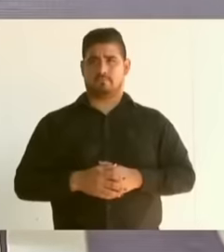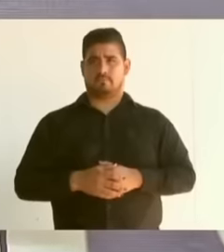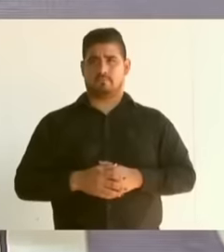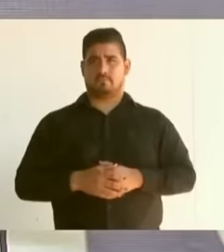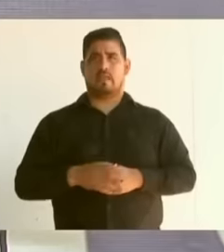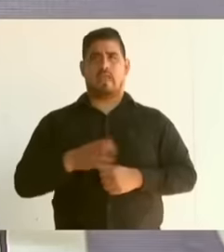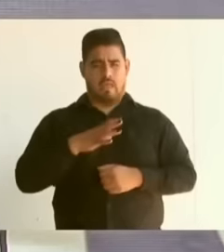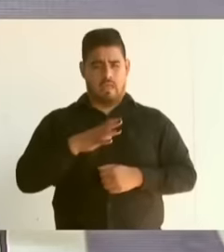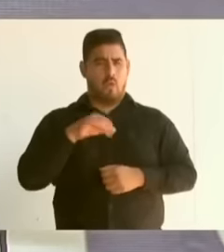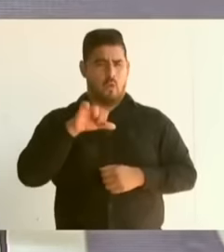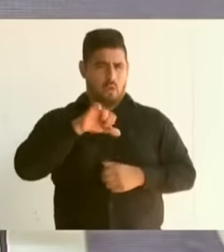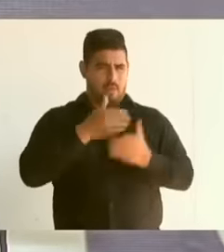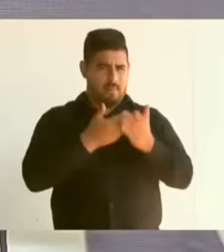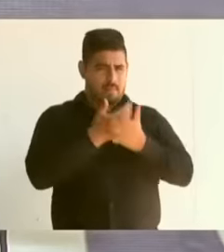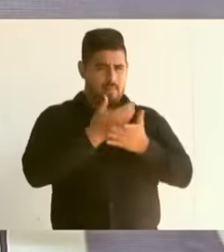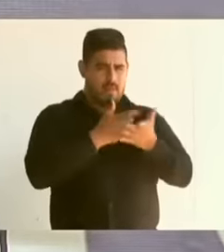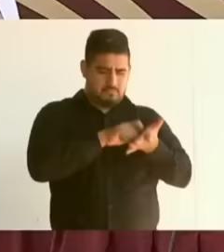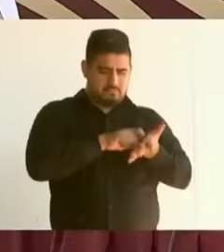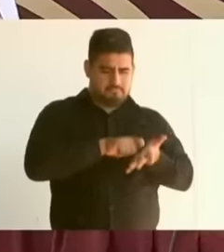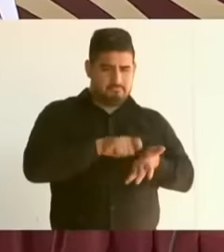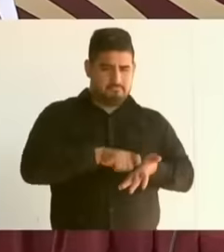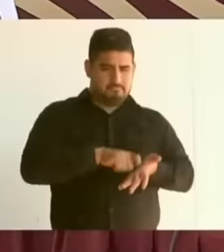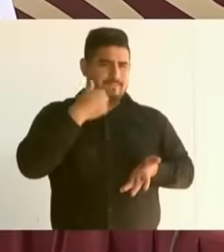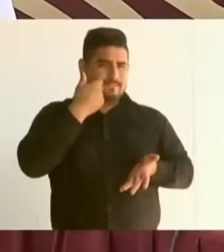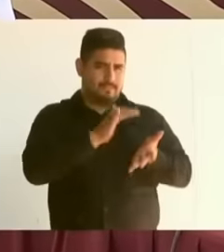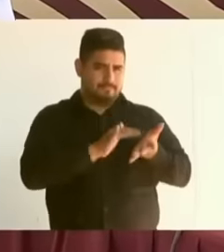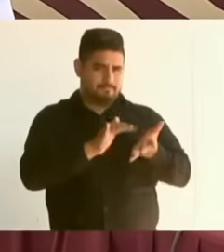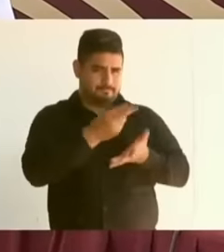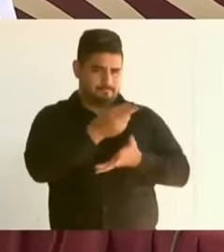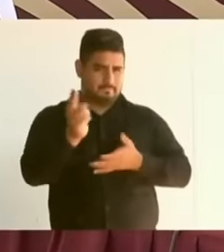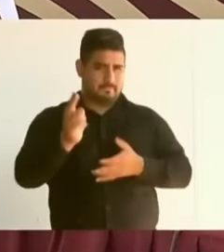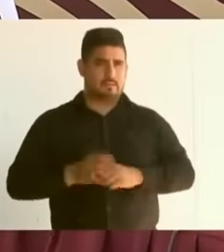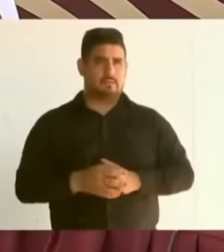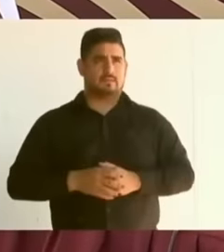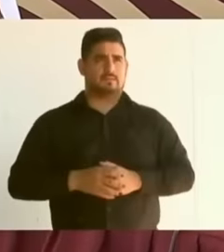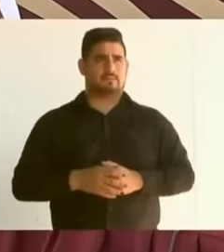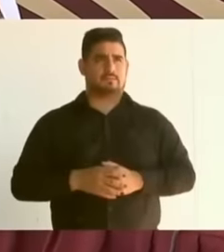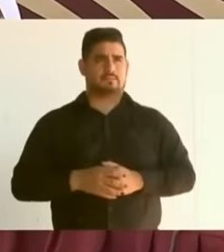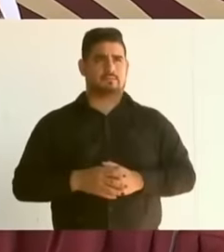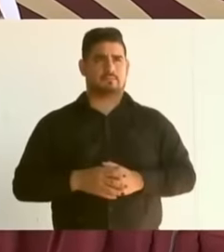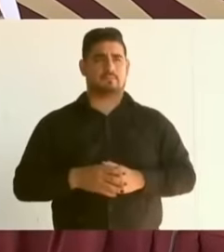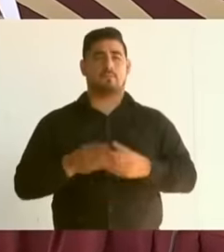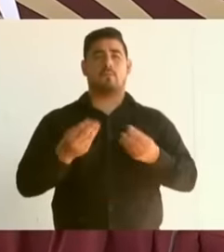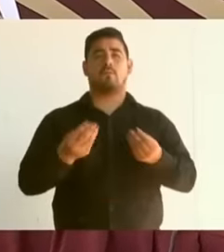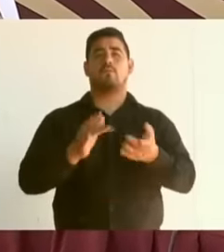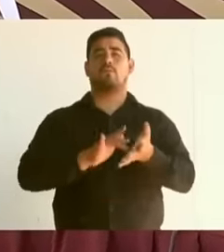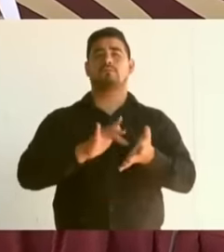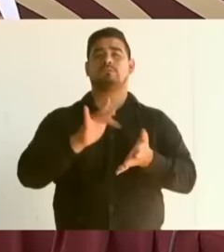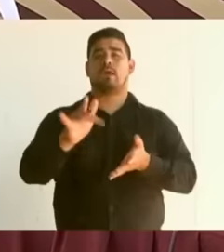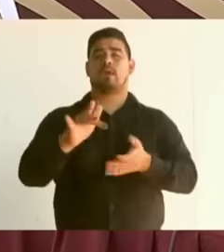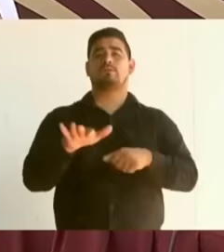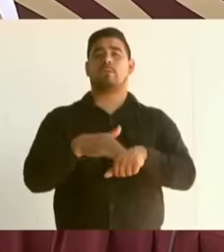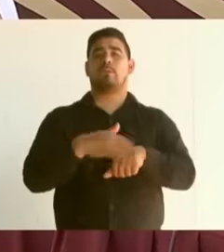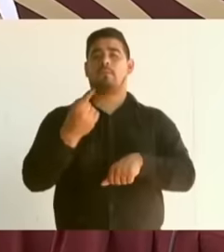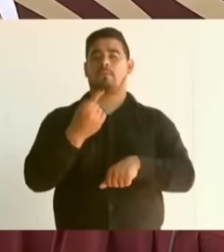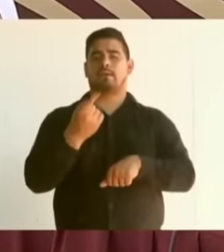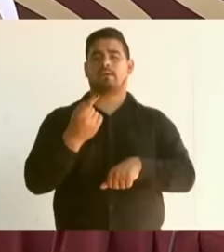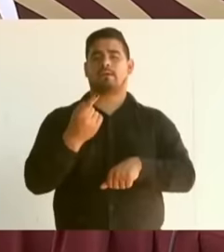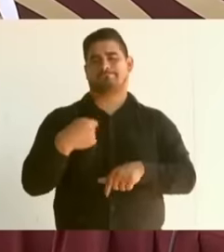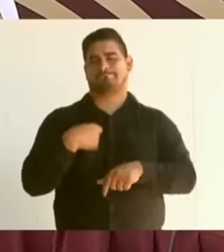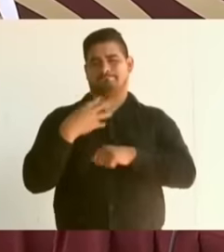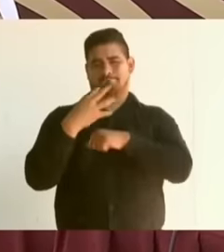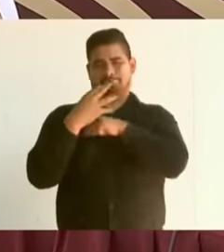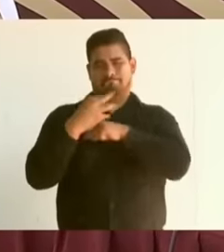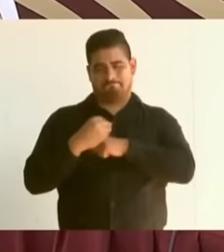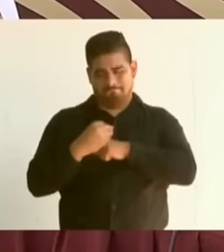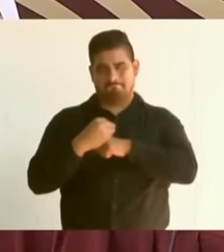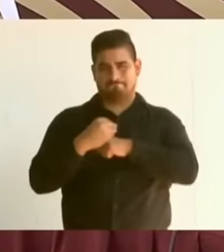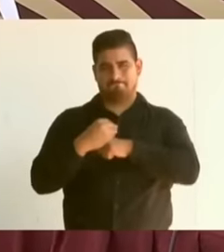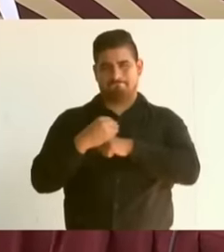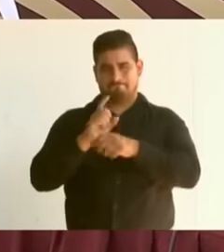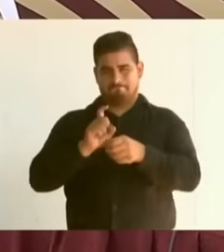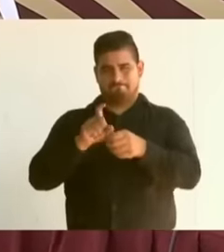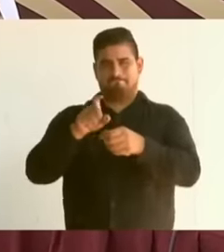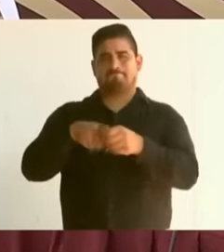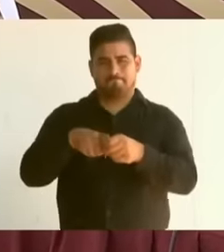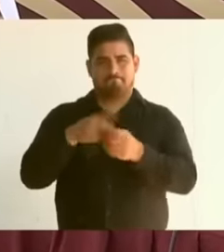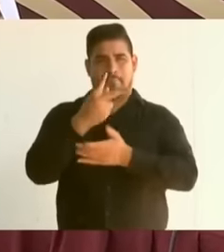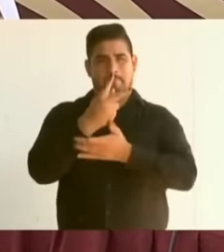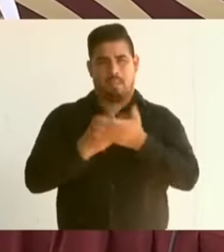this morning that I would like to read to you Thank you very much for allowing me to be part of the Justice plan of the